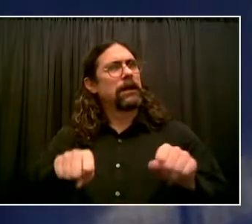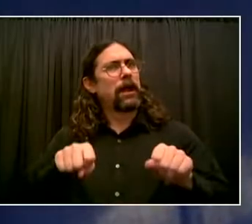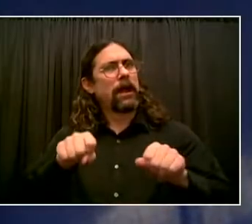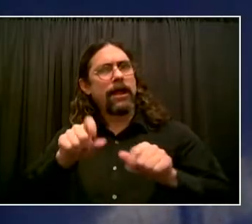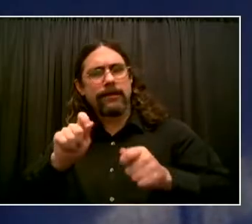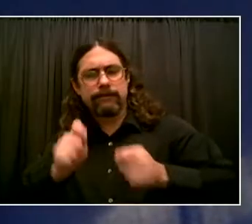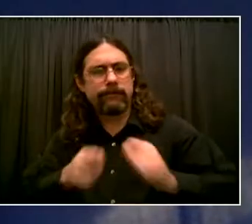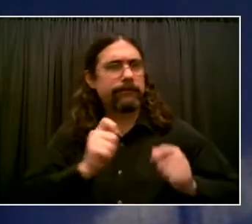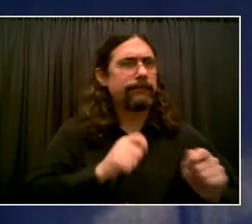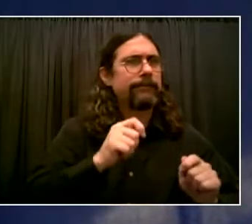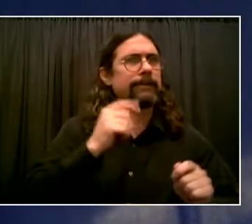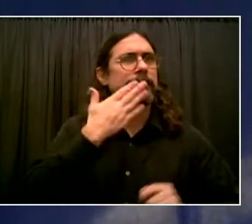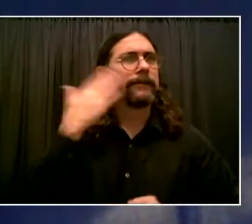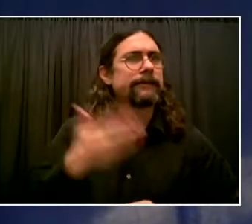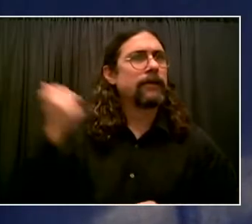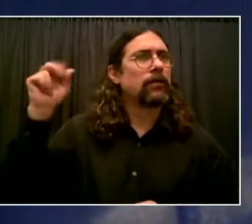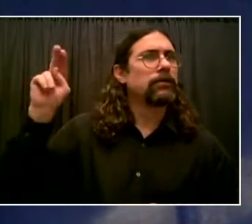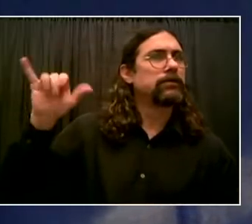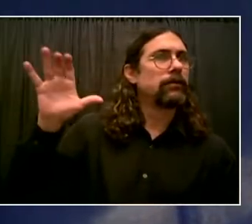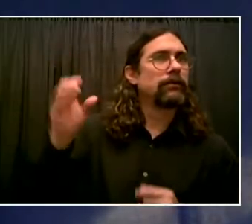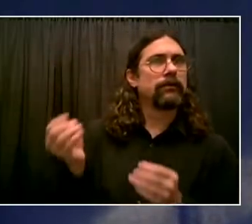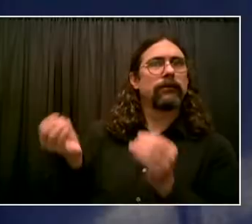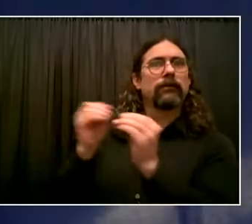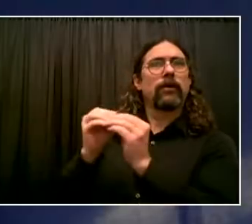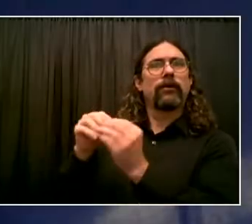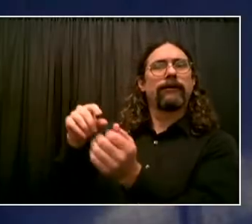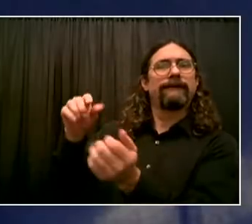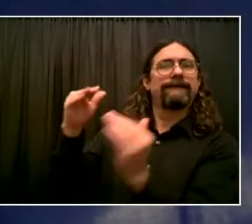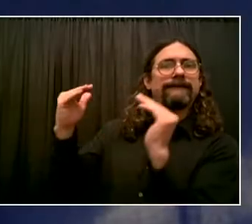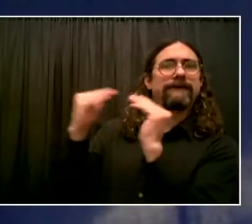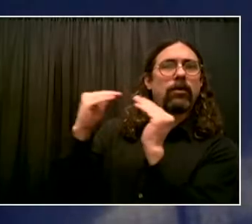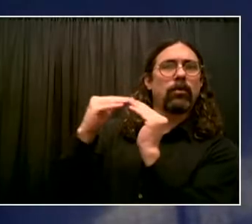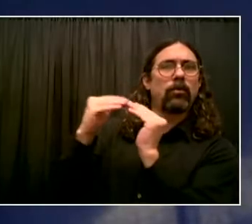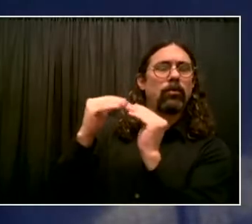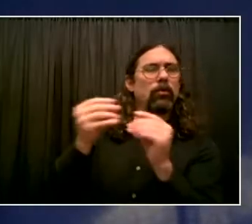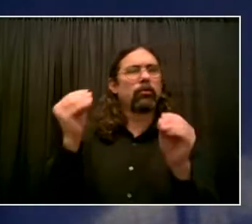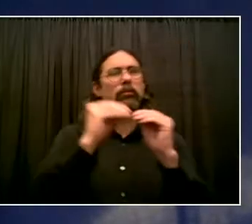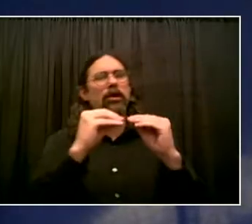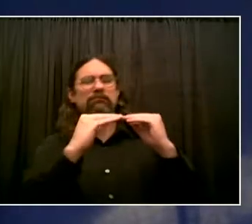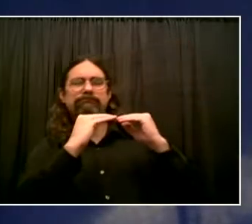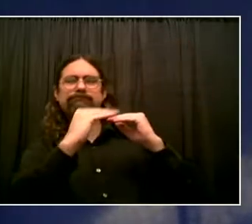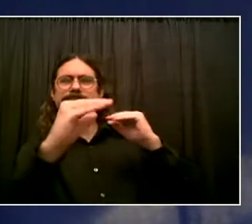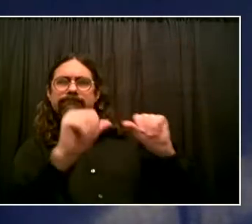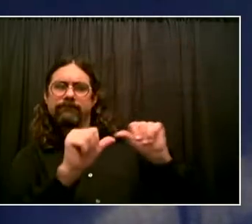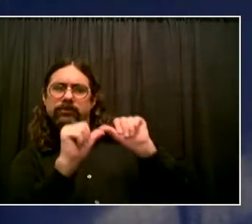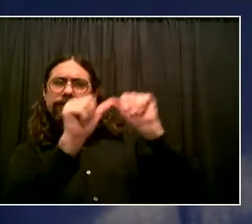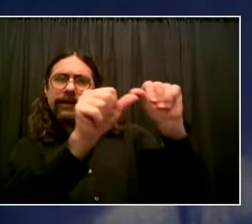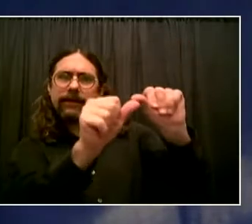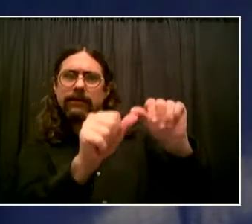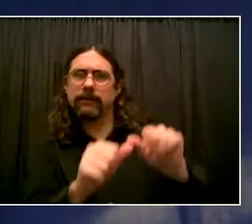IT SHOWS THAT MANY PEOPLE WILL ACCEPT GROWTH IN THEIR NEIGHBORHOODS IF THEY ARE A REAL PART OF THE